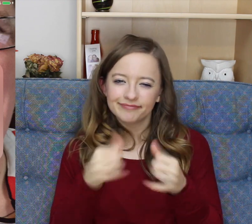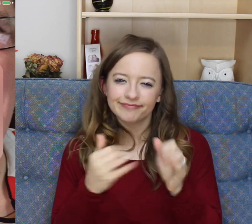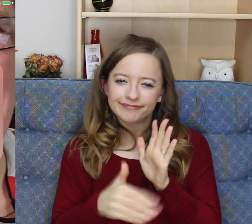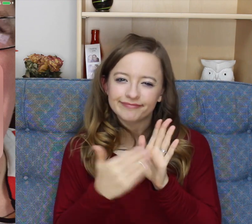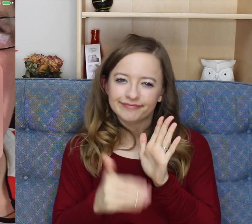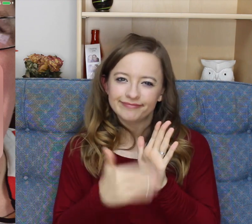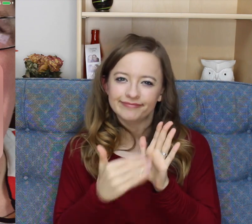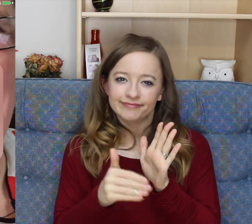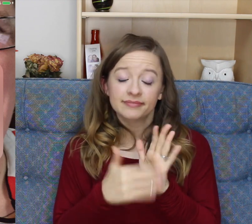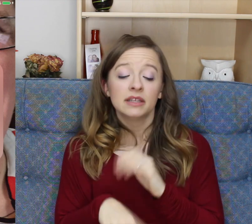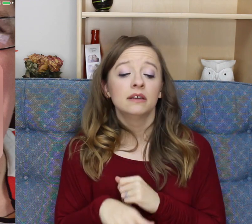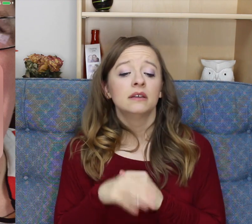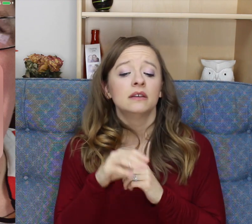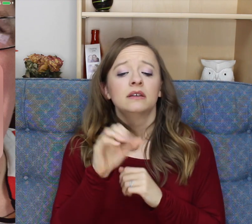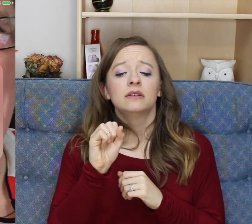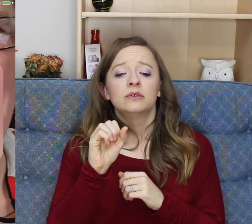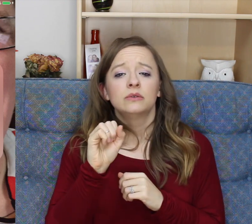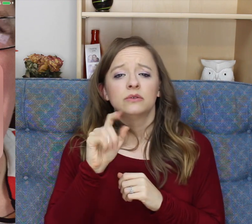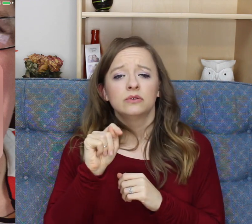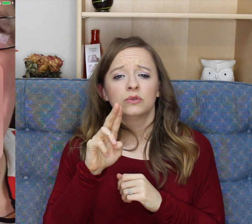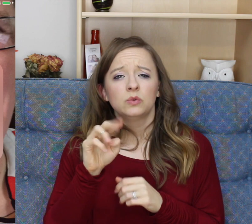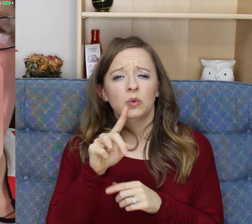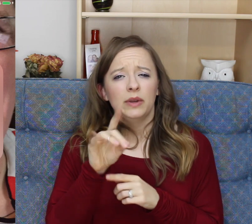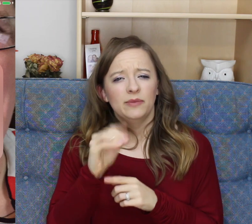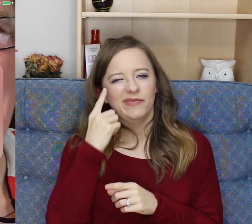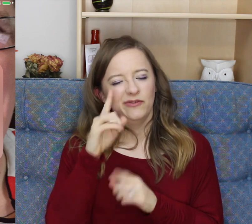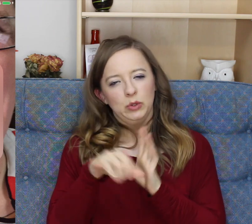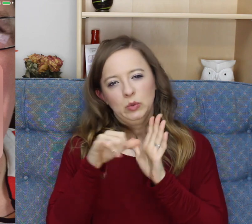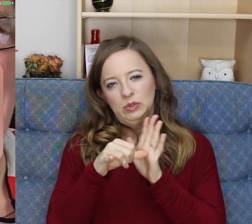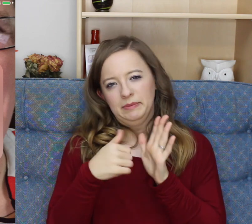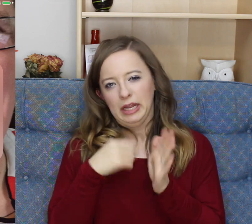like GIFs that play over and over. Uh Studio is just for YouTube